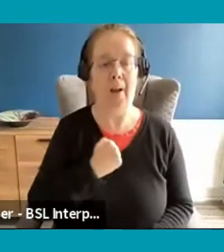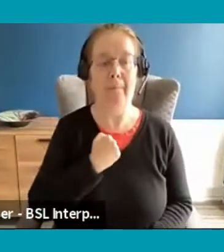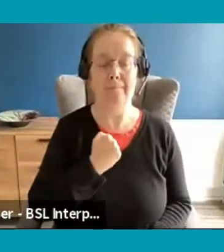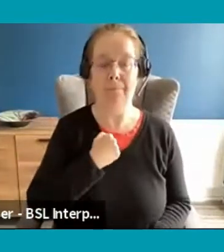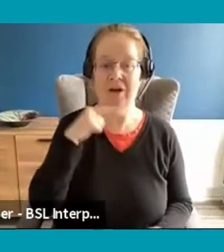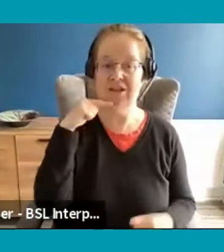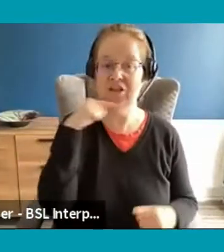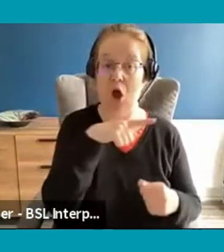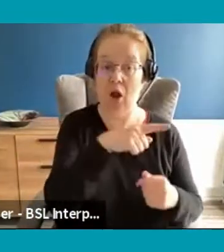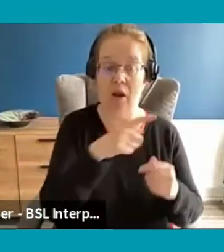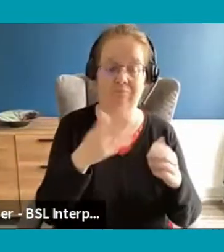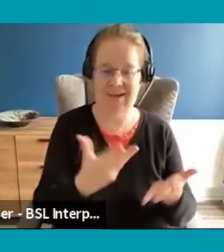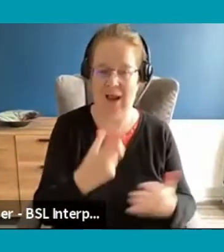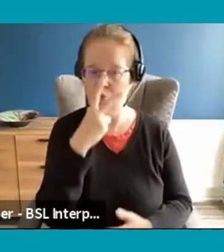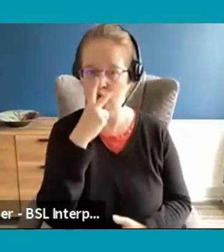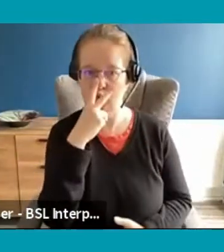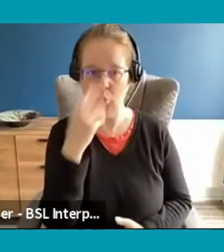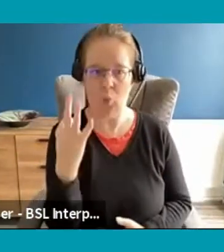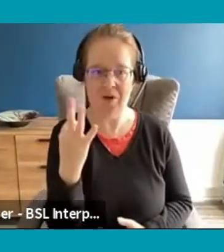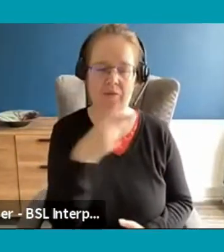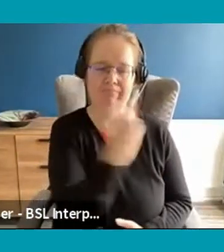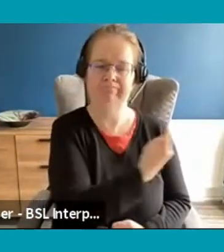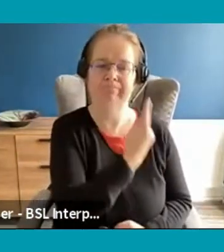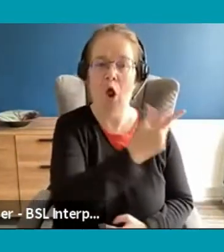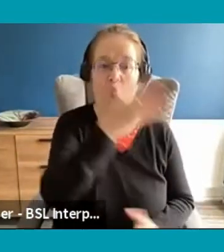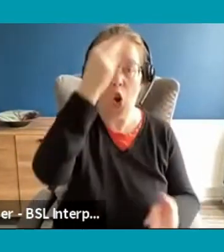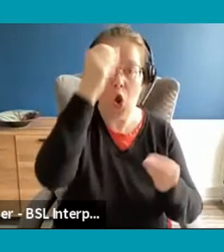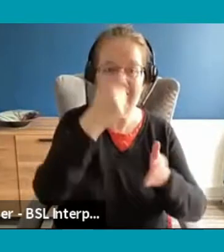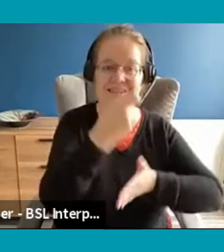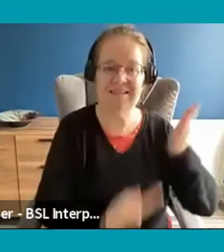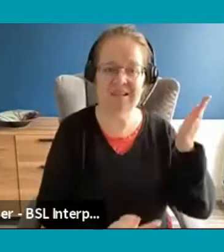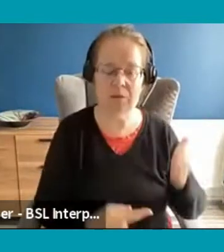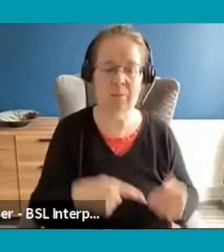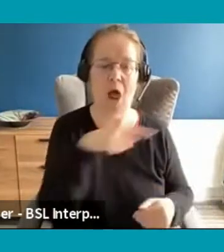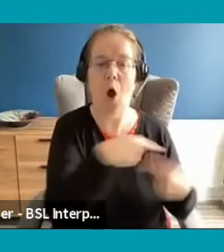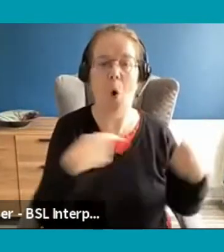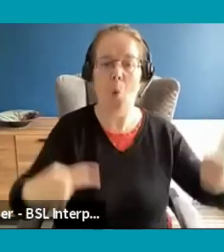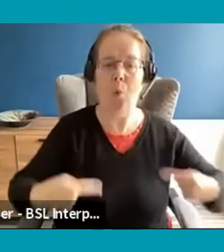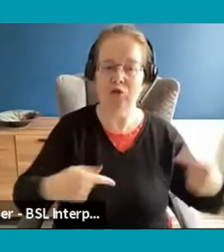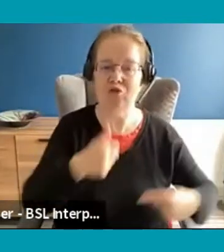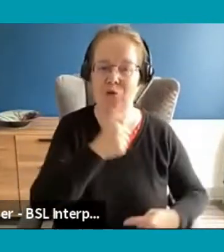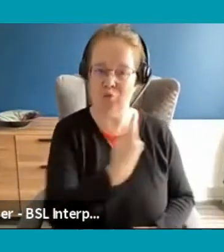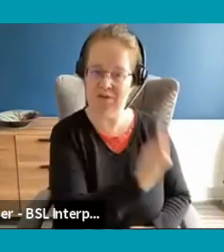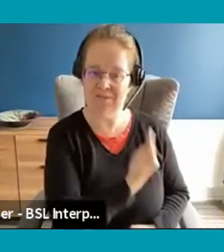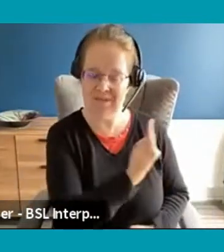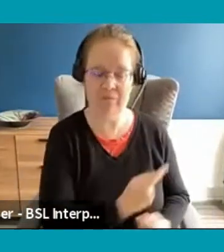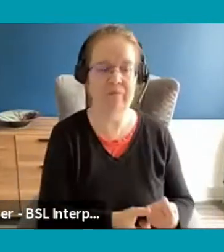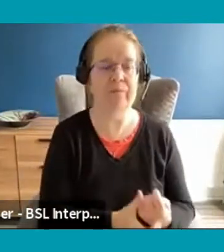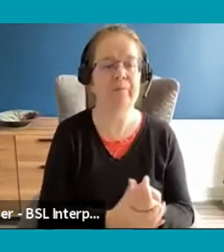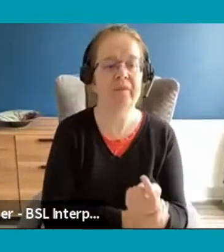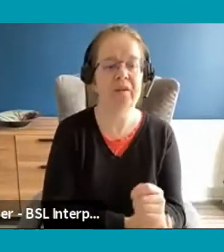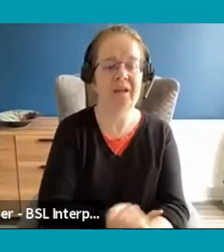He's a he's got moderate learning difficulties and he's also a wheelchair user. And he was at Dudley College up in the